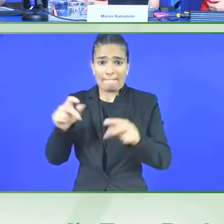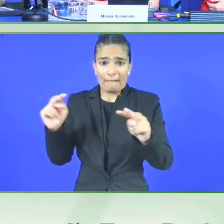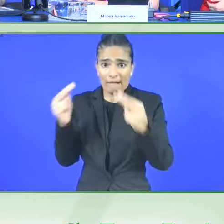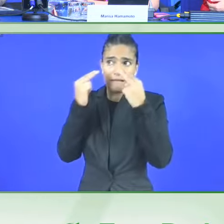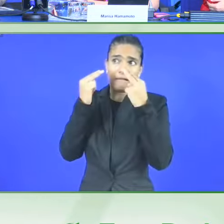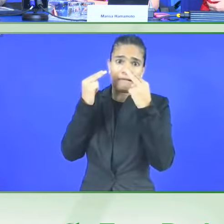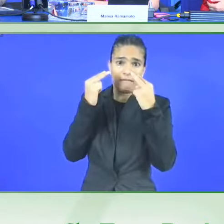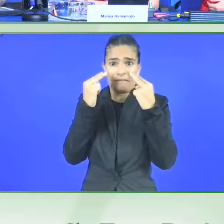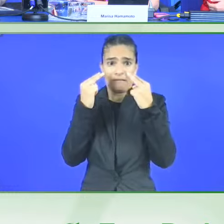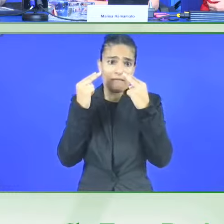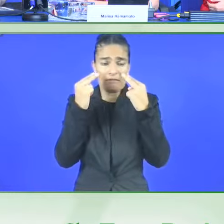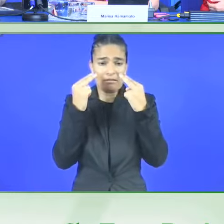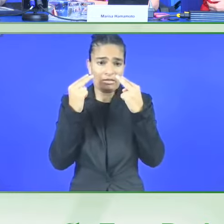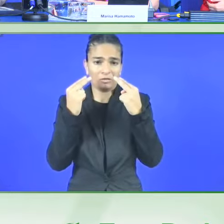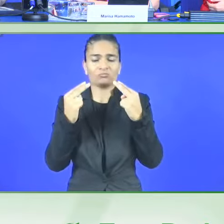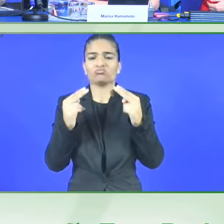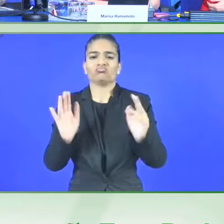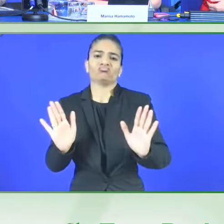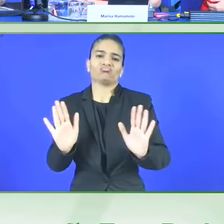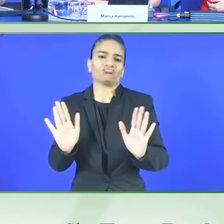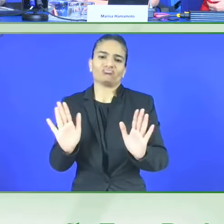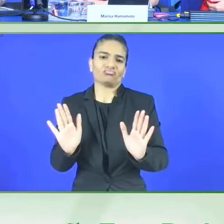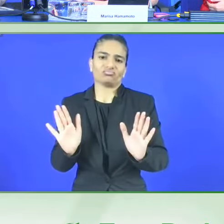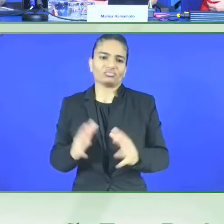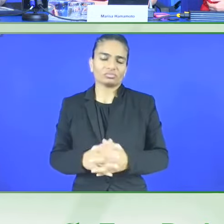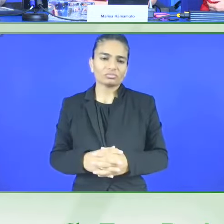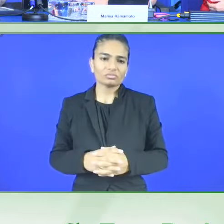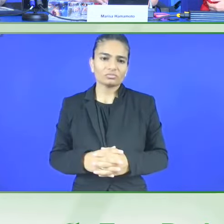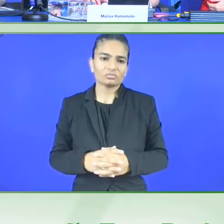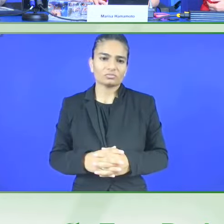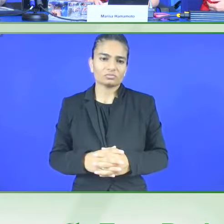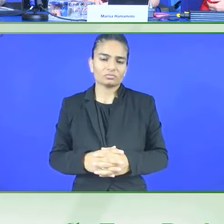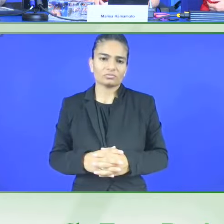Yes.